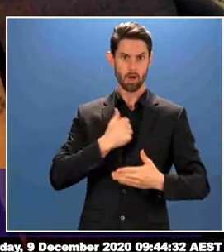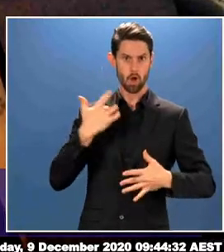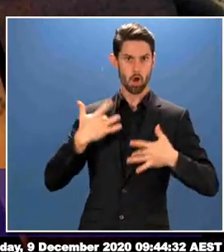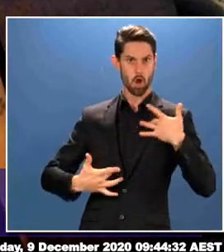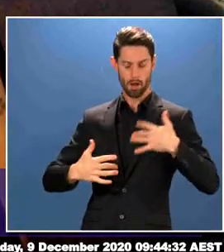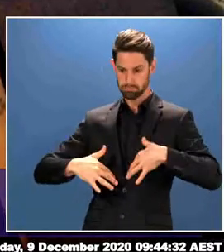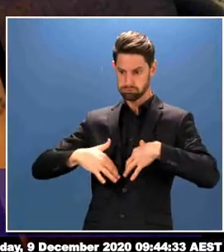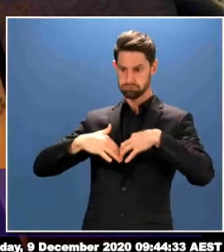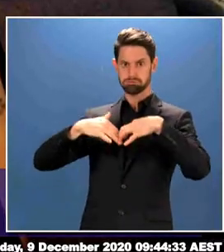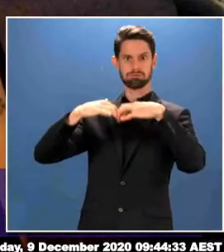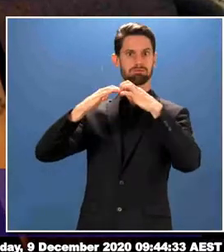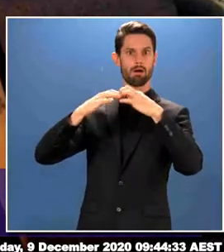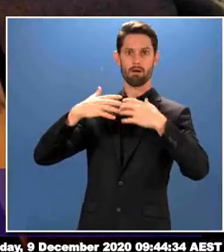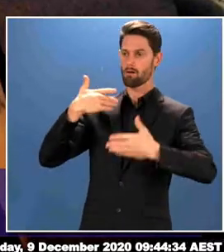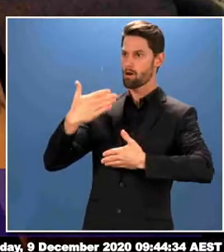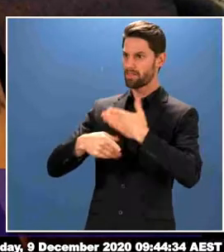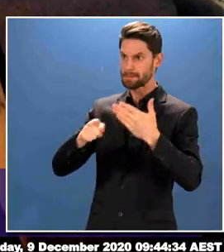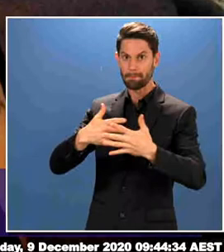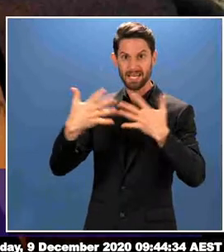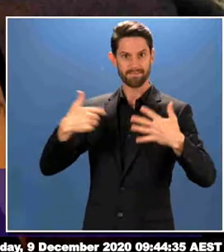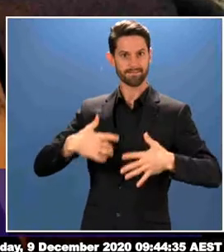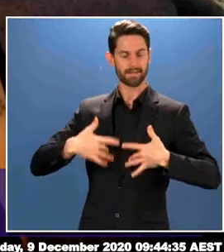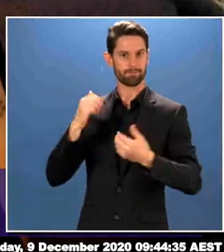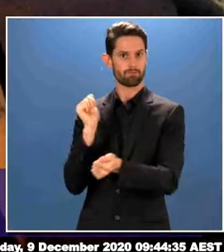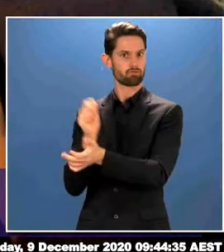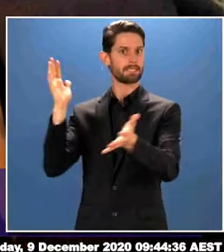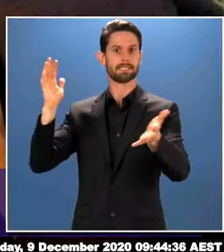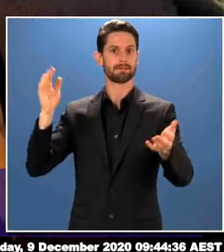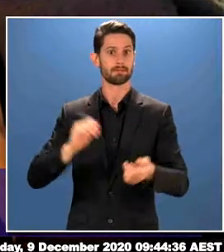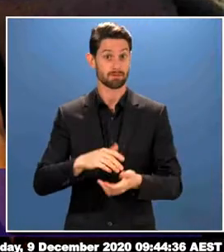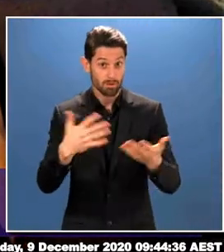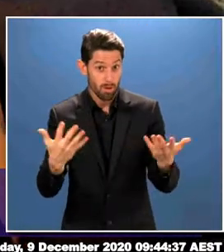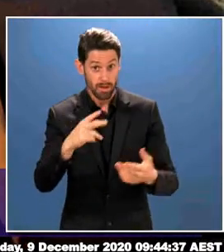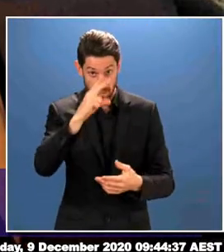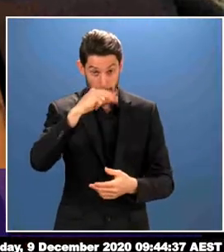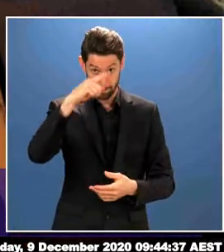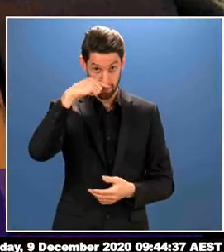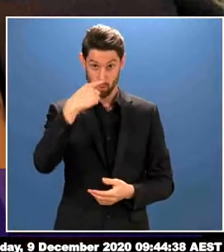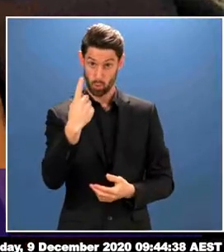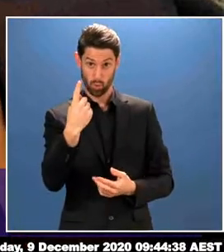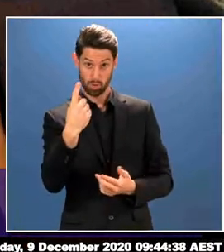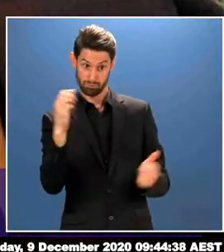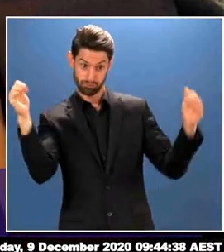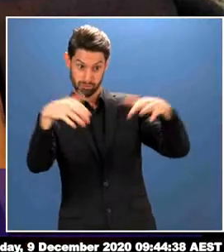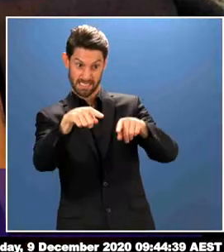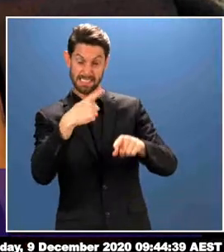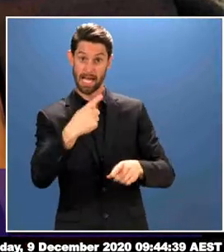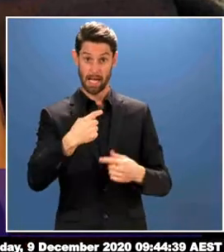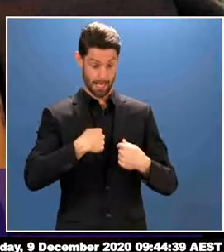That's huge. That's freedom." The young people who attended the Summit really felt that having a job